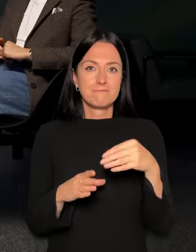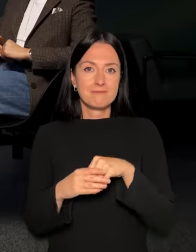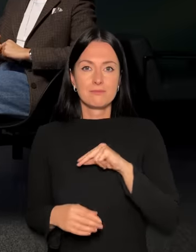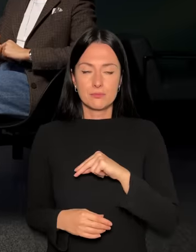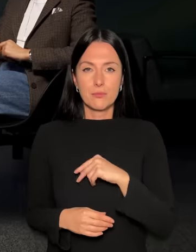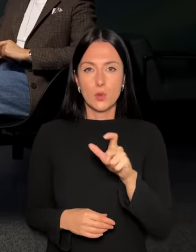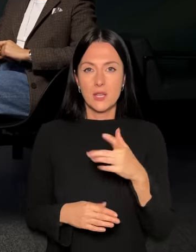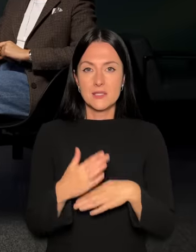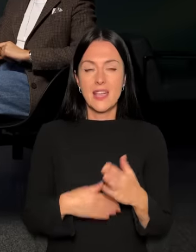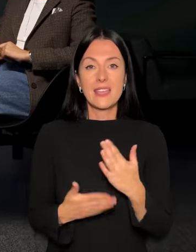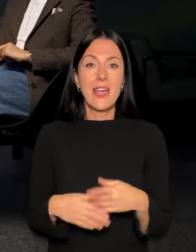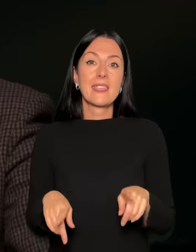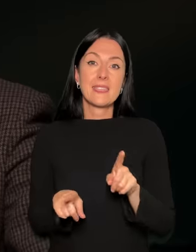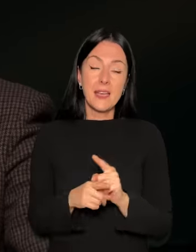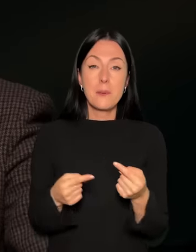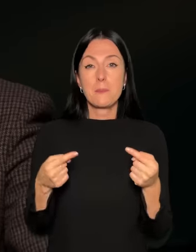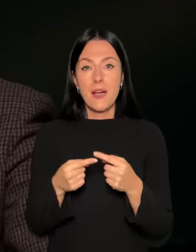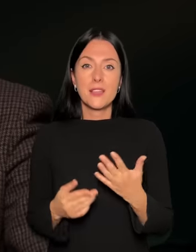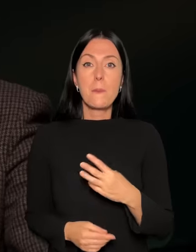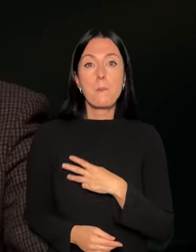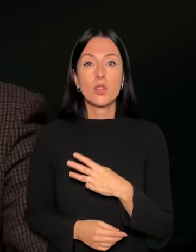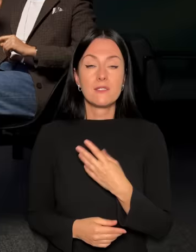In other words, there's a motivational mechanism.